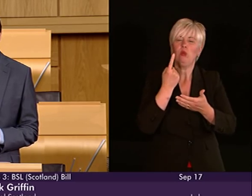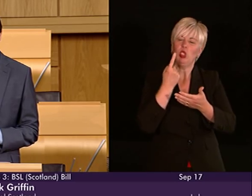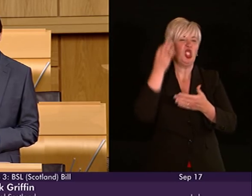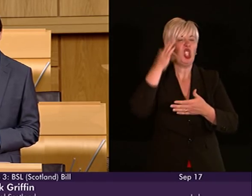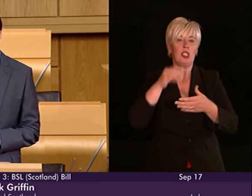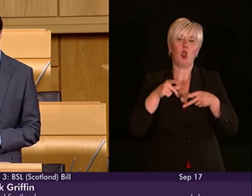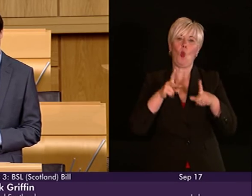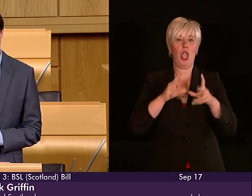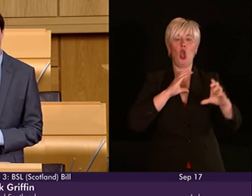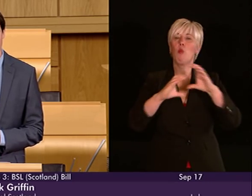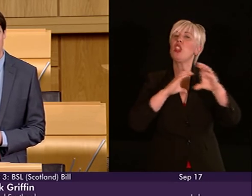I move amendment 7.